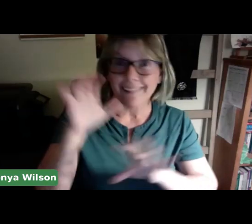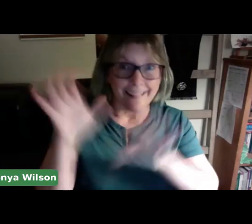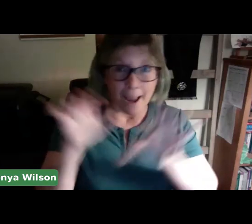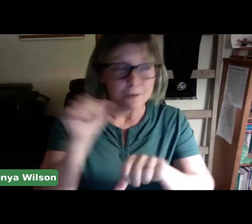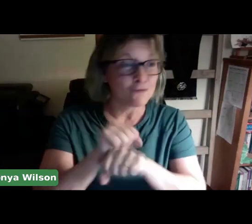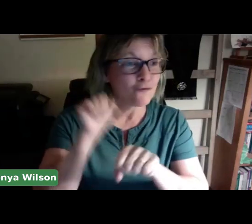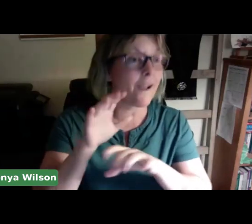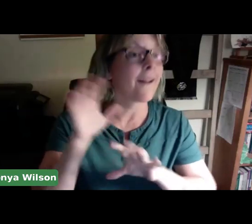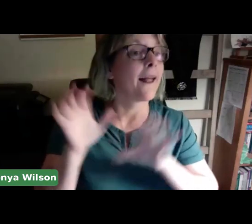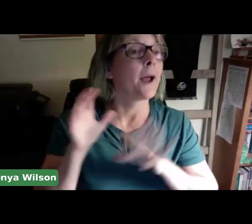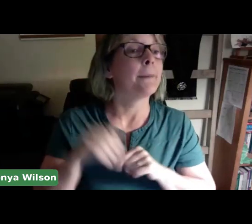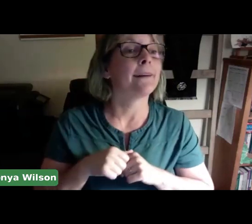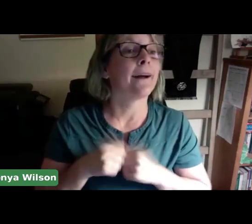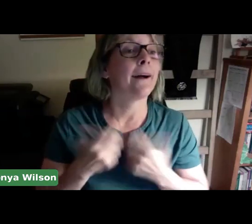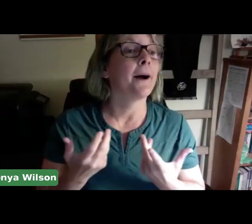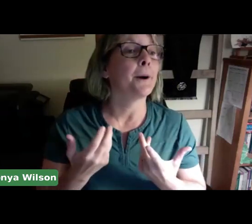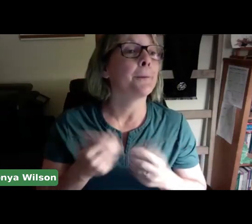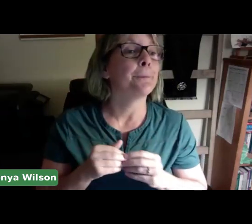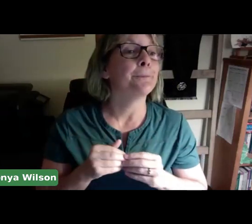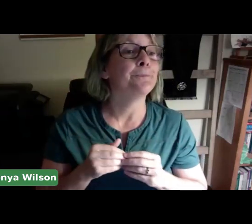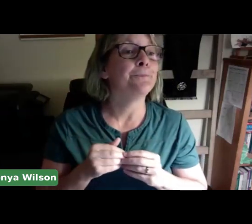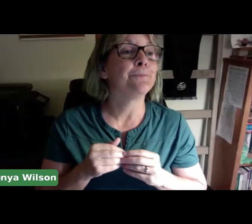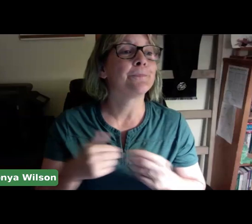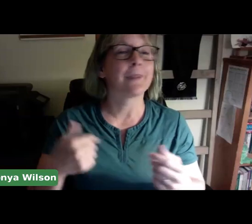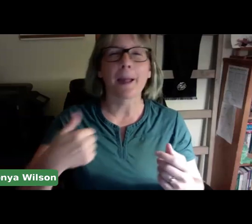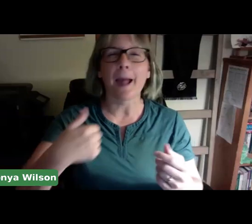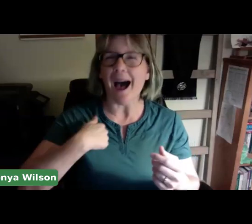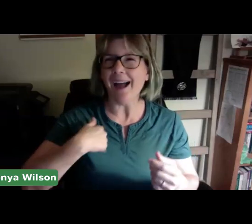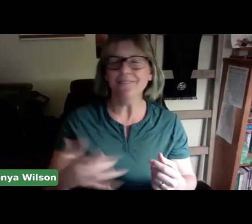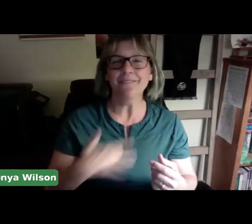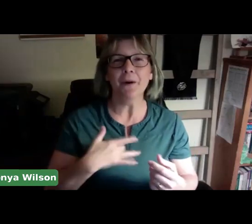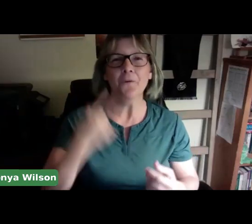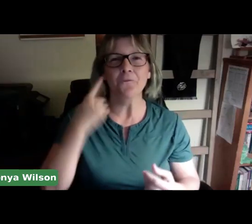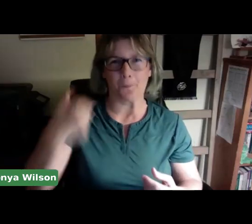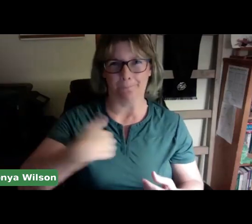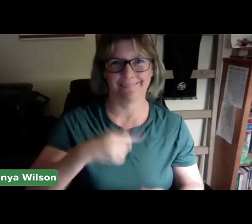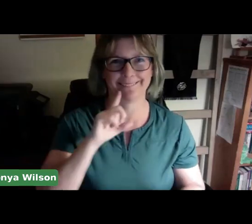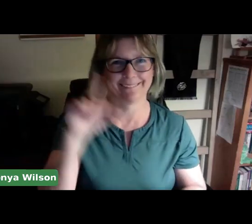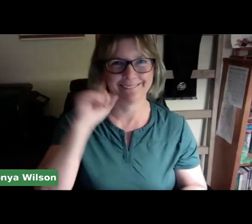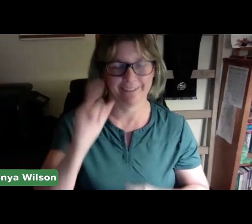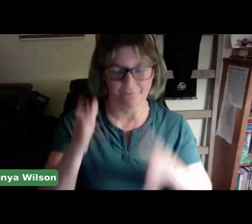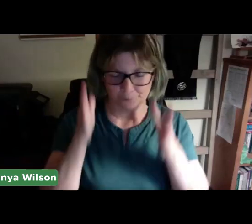So bit more on rock climbing.